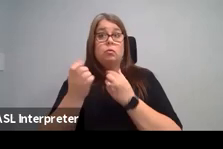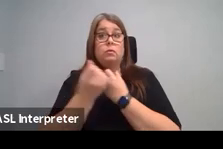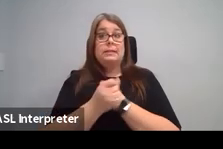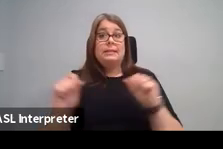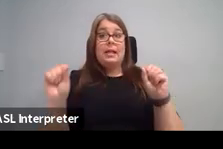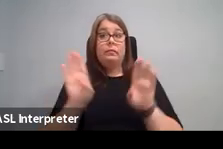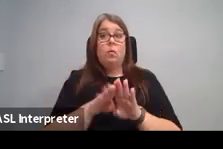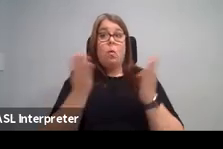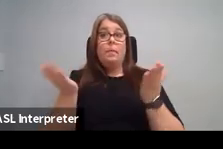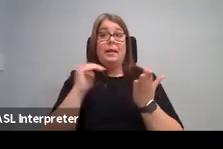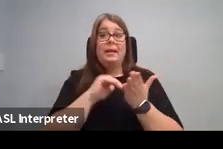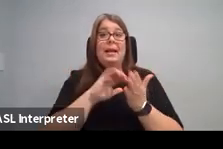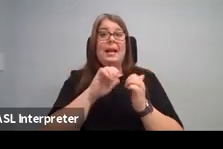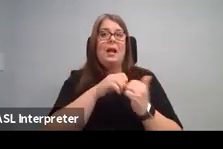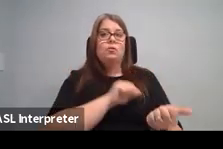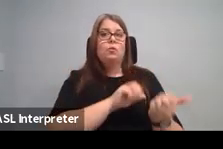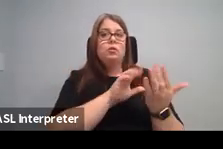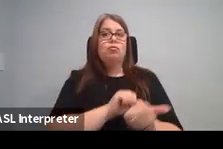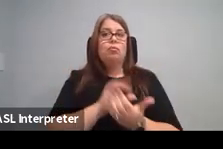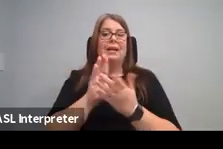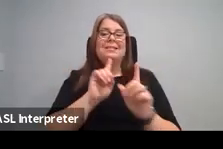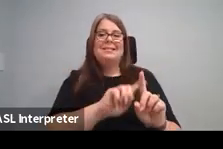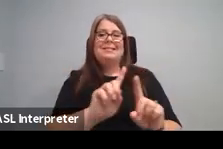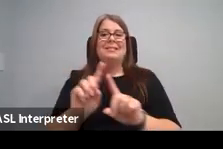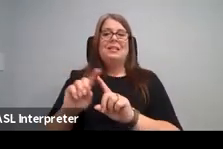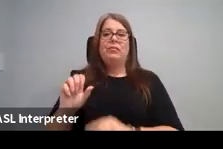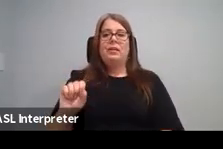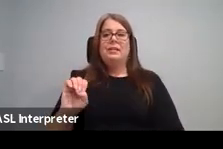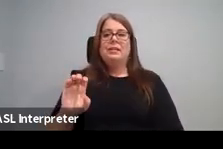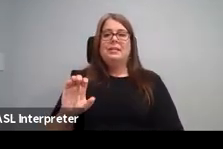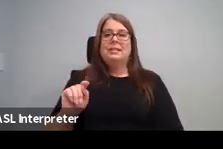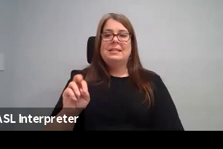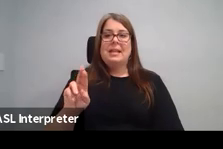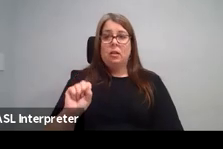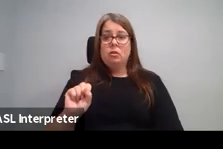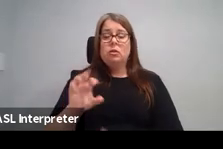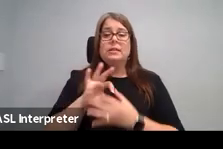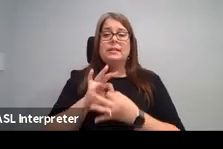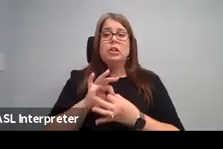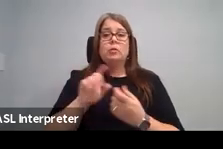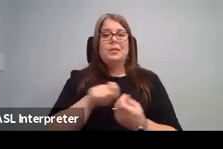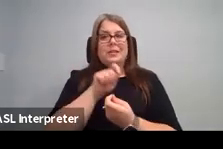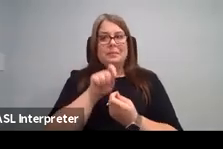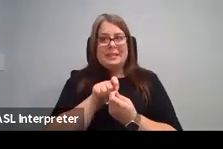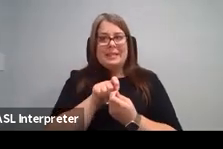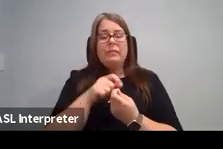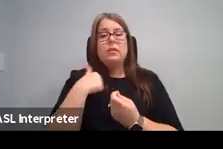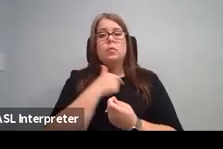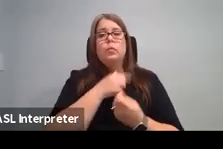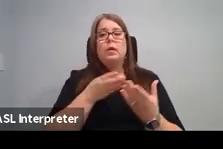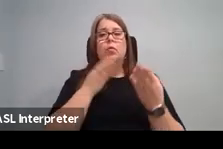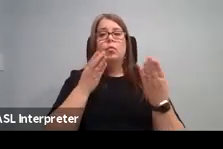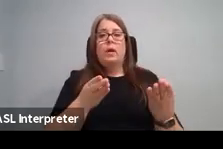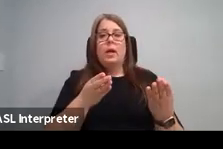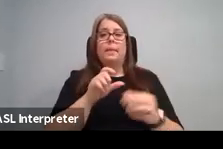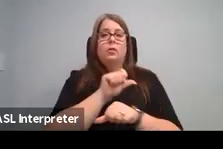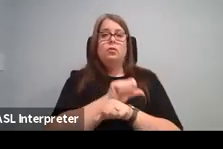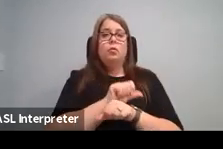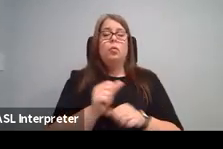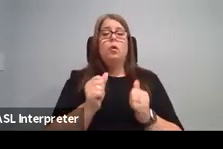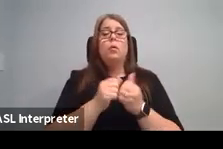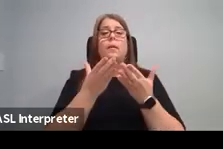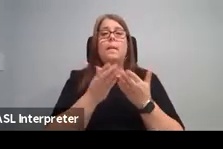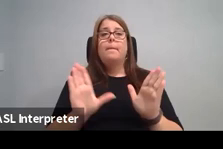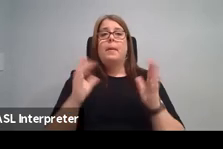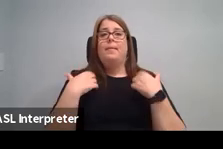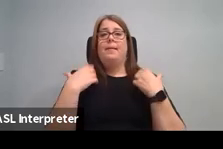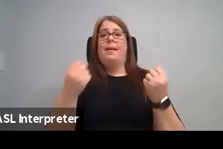Allison Frenzel : And so you can reach out to me. If you'd like to have a copy of that document in terms of specifics. We recommend that you work with public health officials to determine what is considered safe.